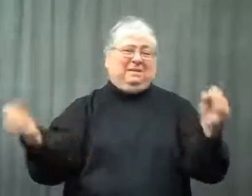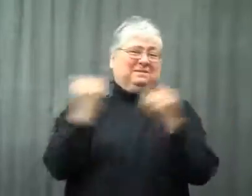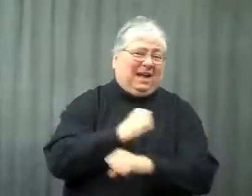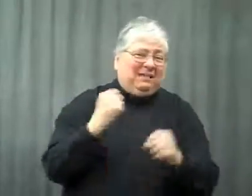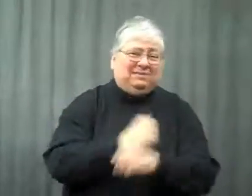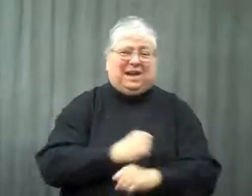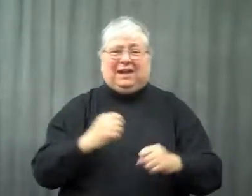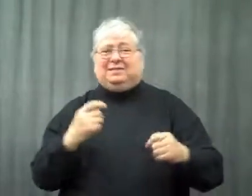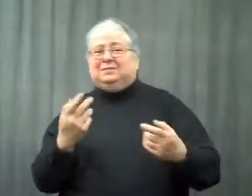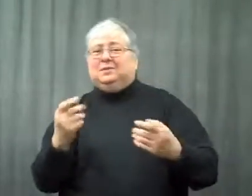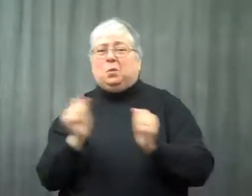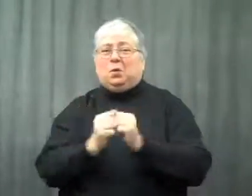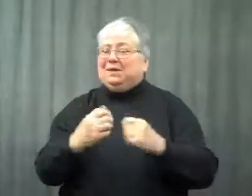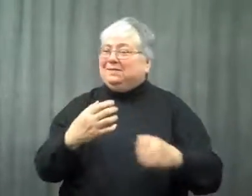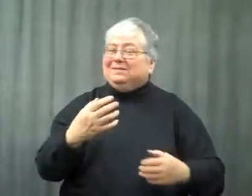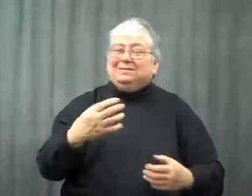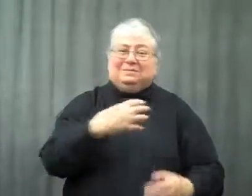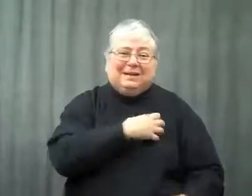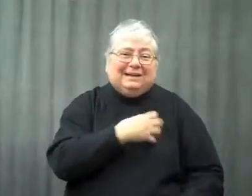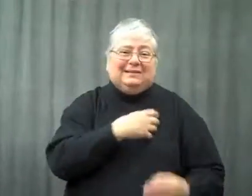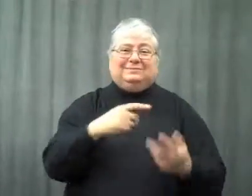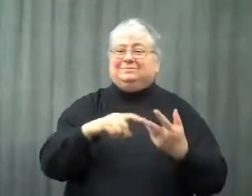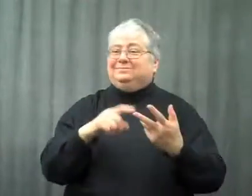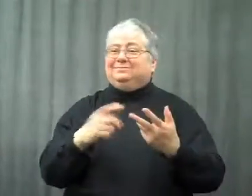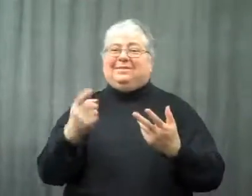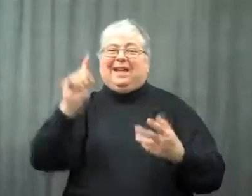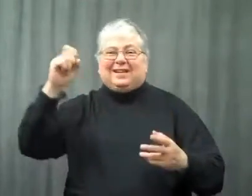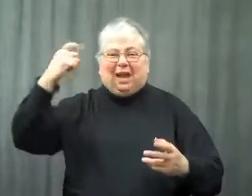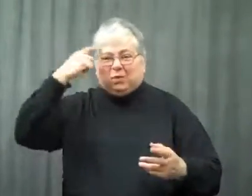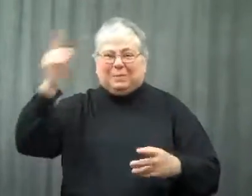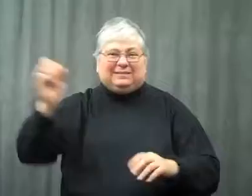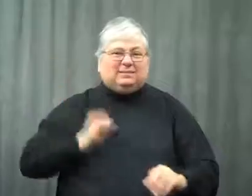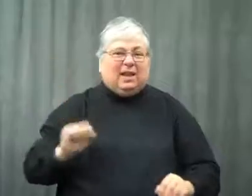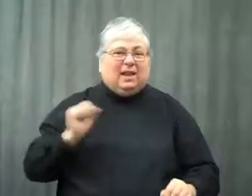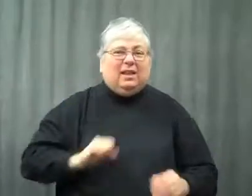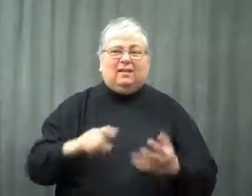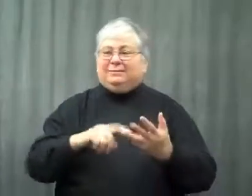They fought with the police and government sponsored gangs.